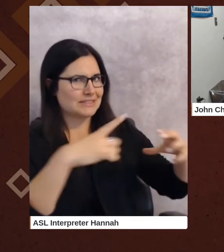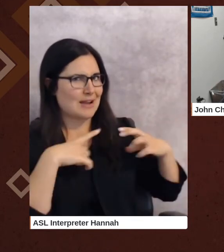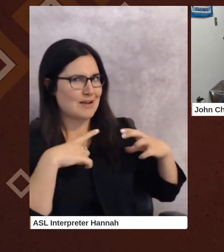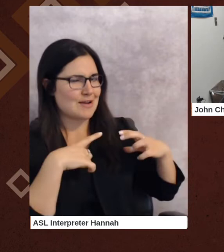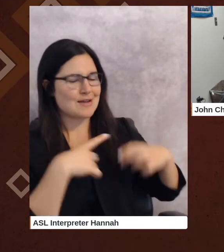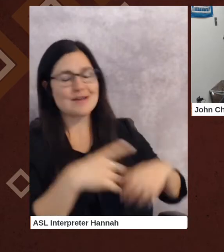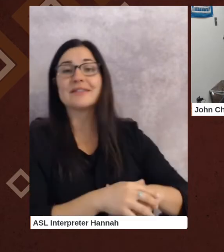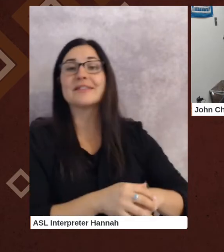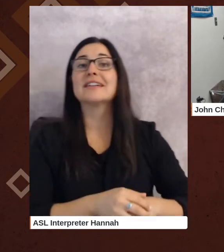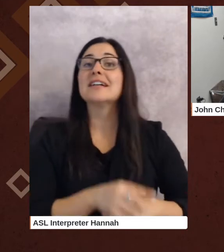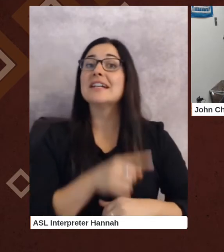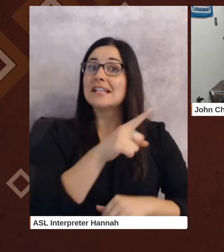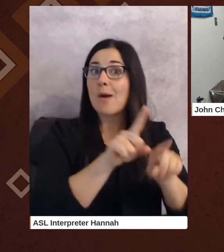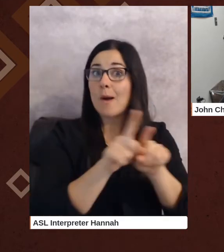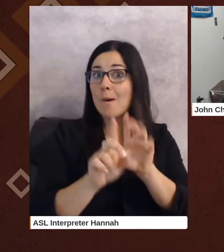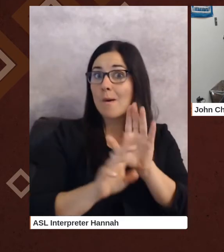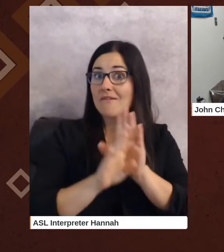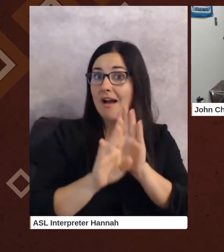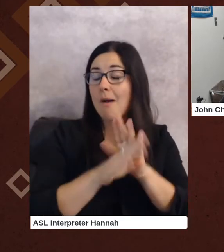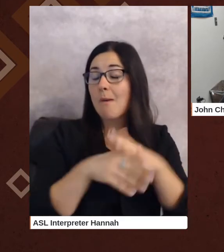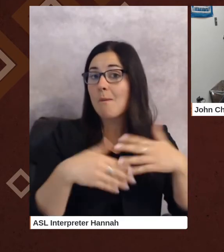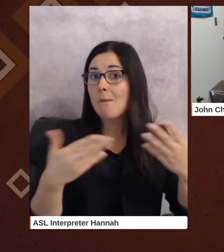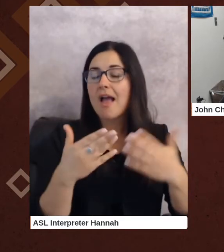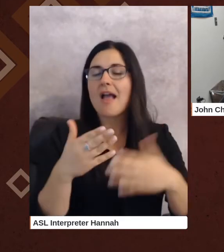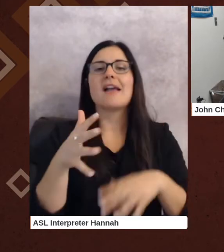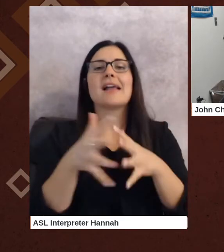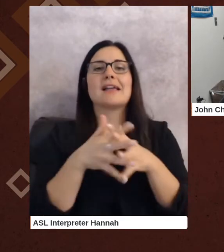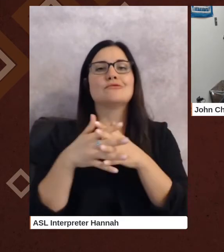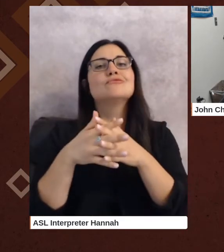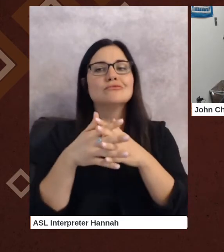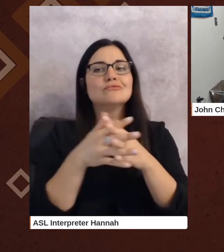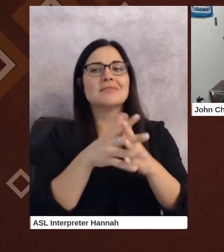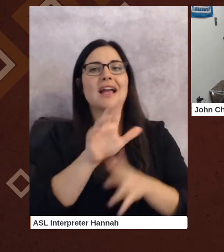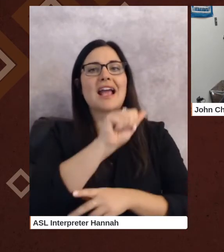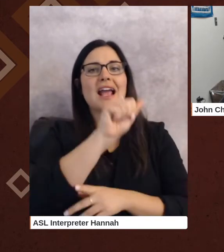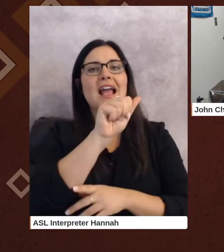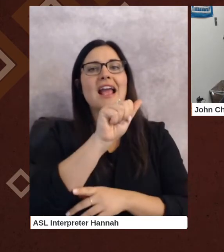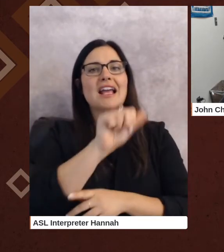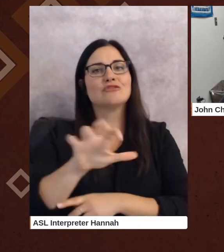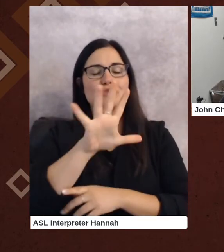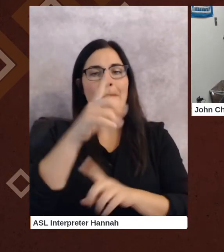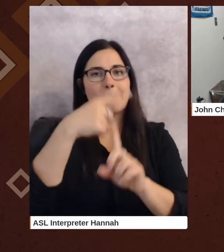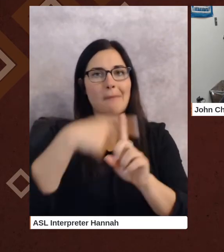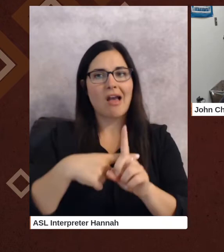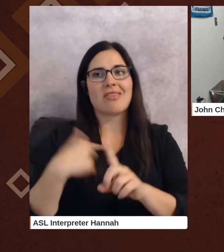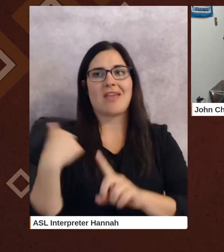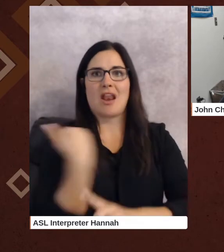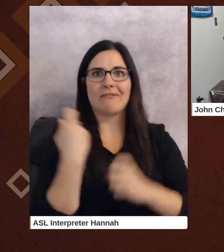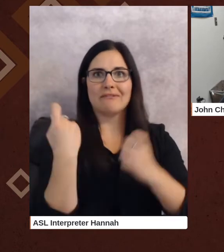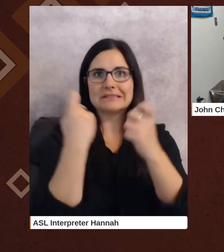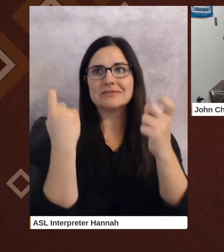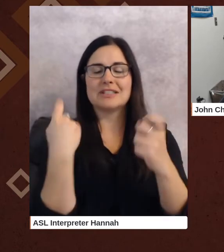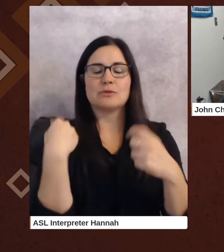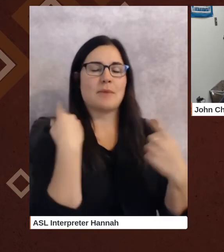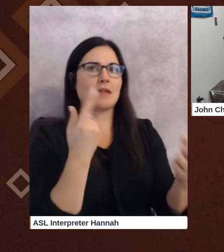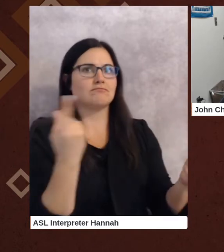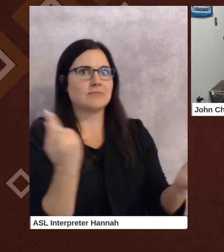He's also developed the Asian-American month and Asian Fest activities that we have become with so familiar with over the years.